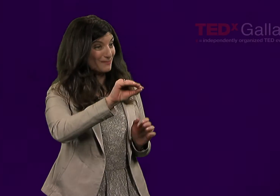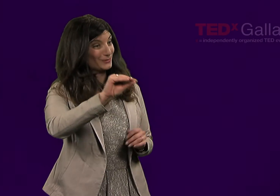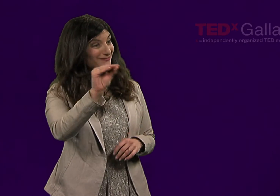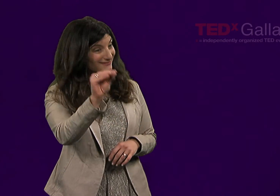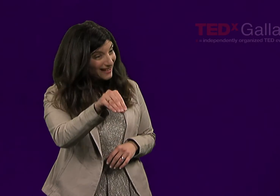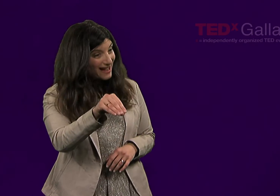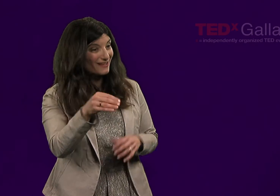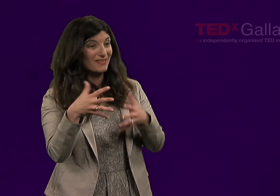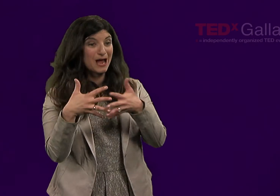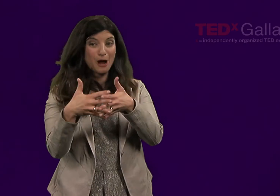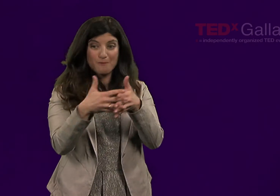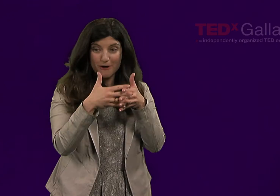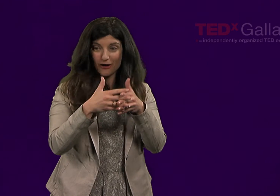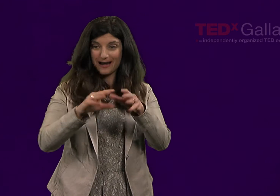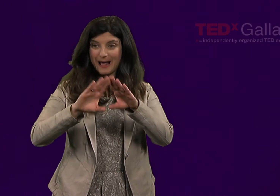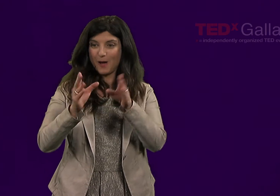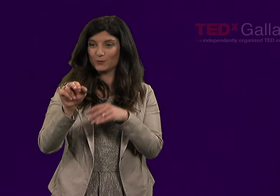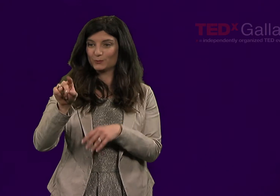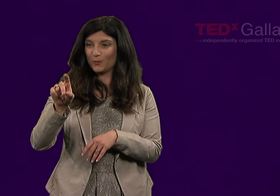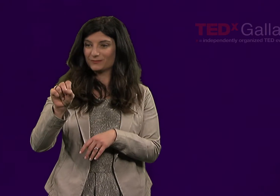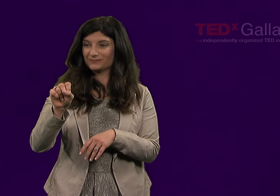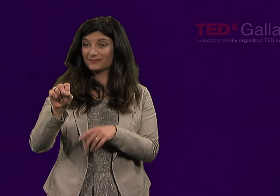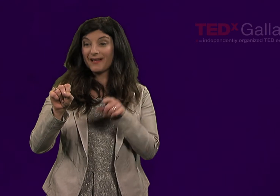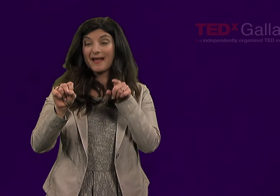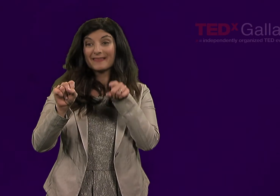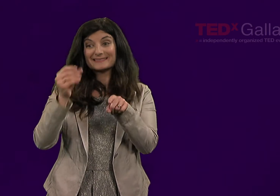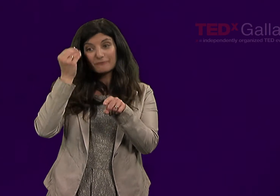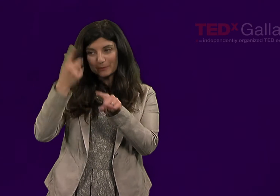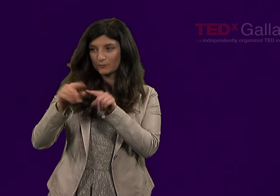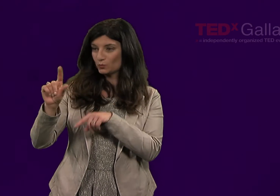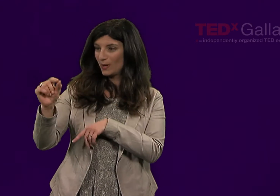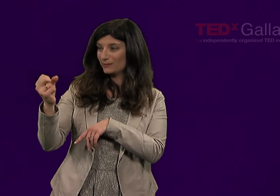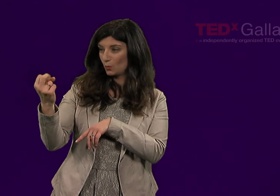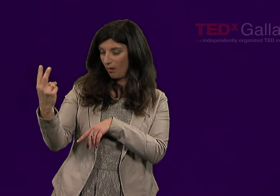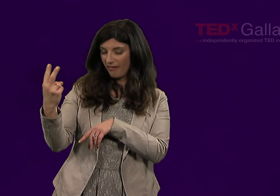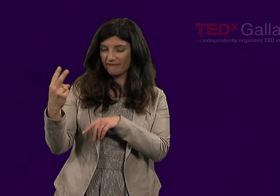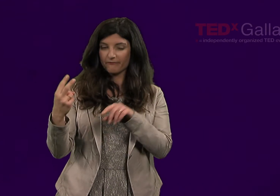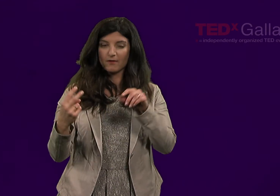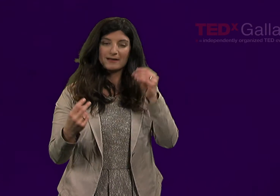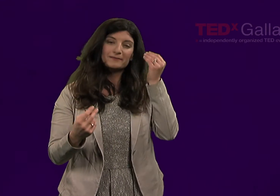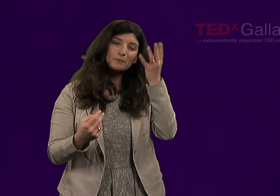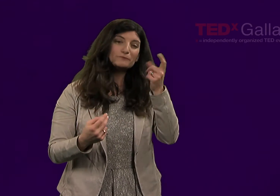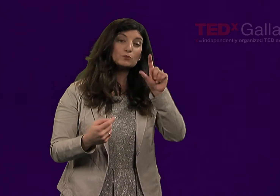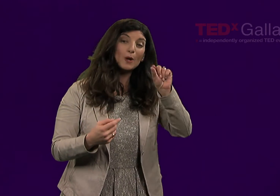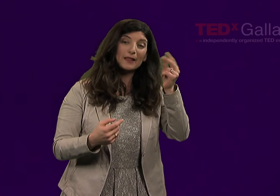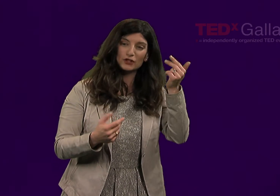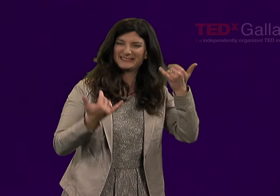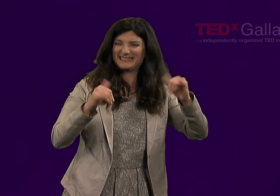Eighty eight percent of American households are actually seen as being individuals who donate. These are statistics from 2012,